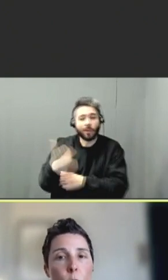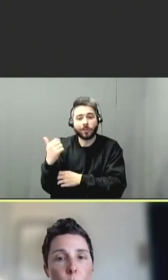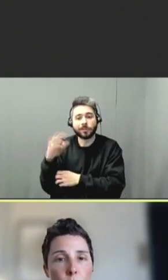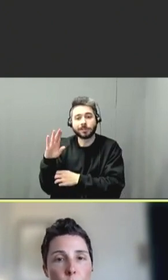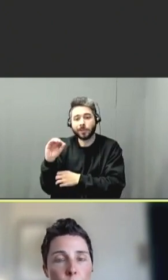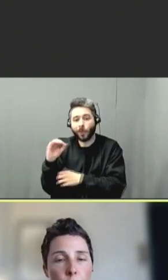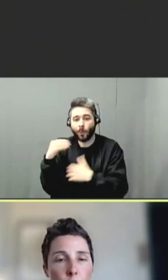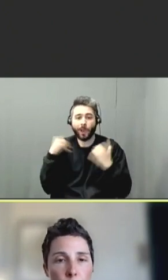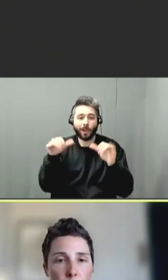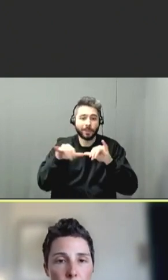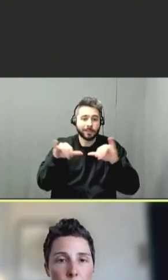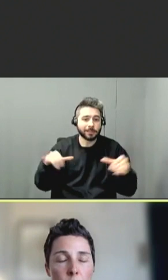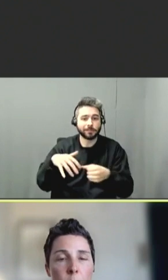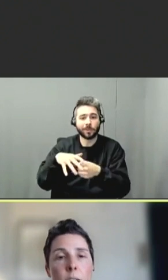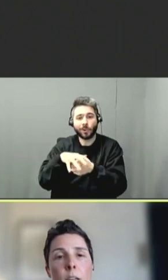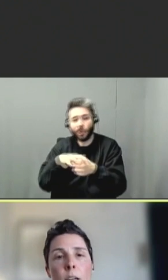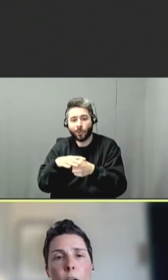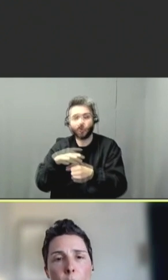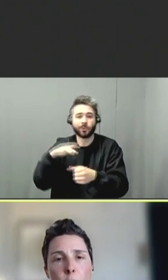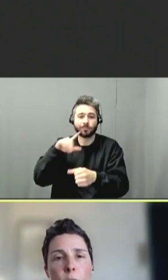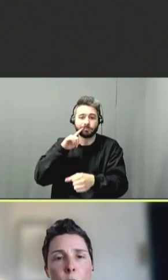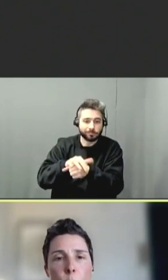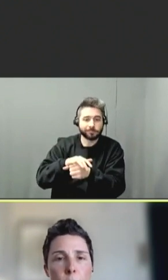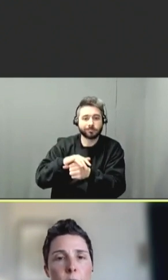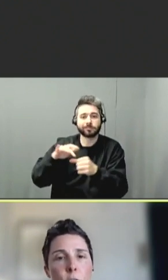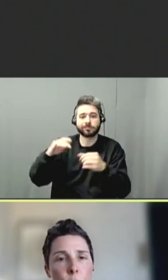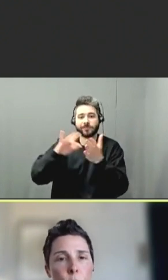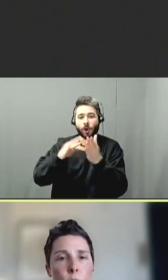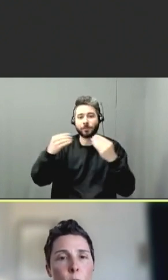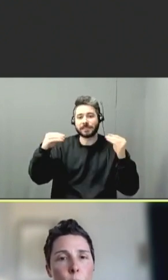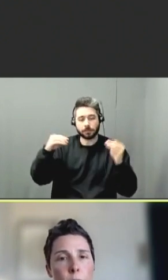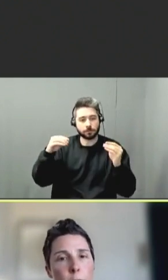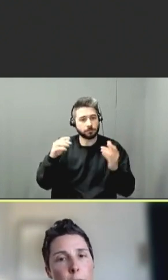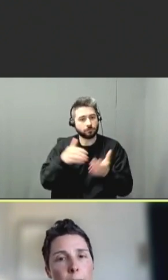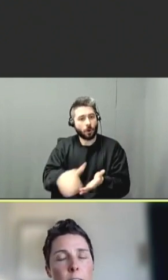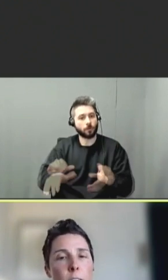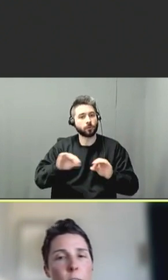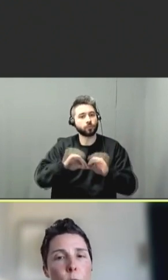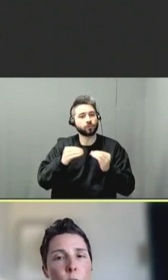local and affirming pharmacies. Often, our organizations were first and fastest to